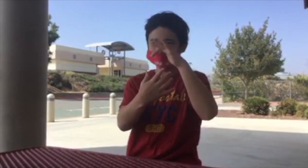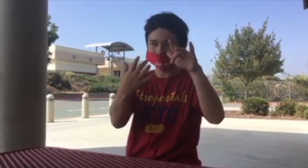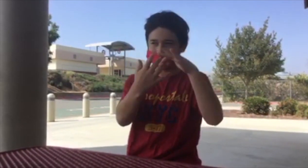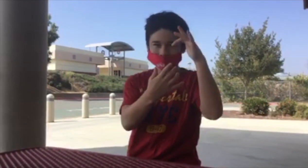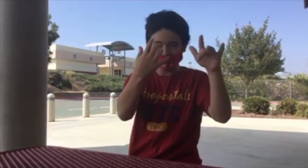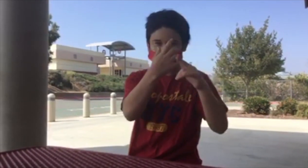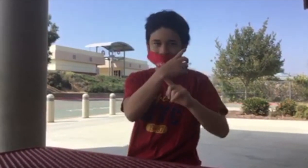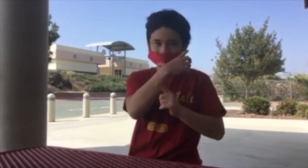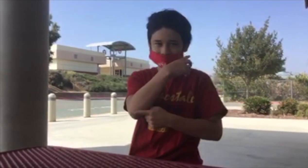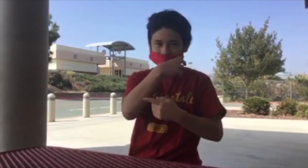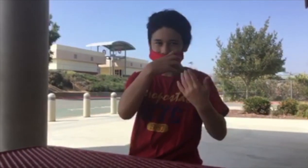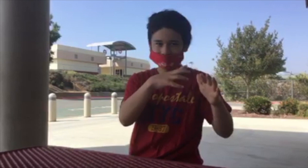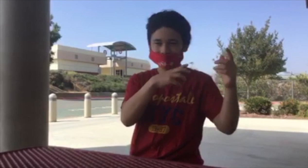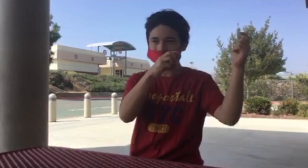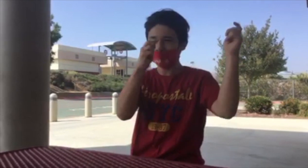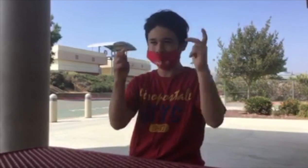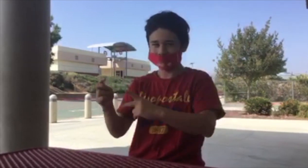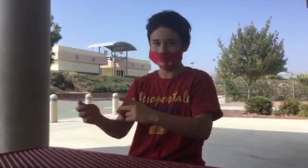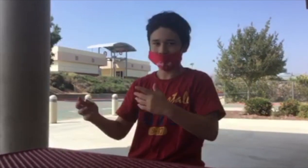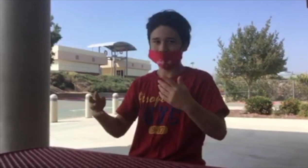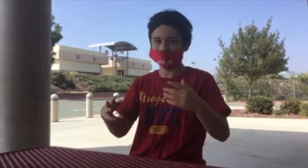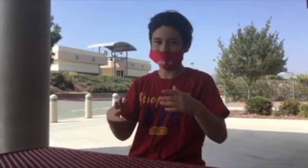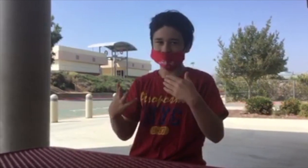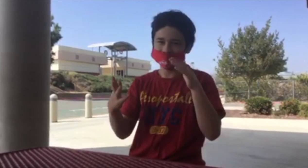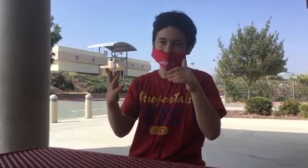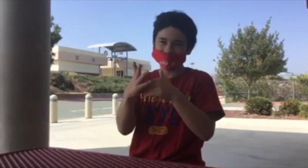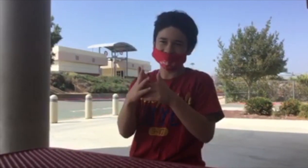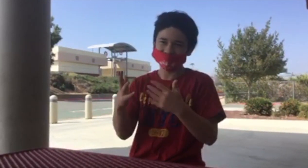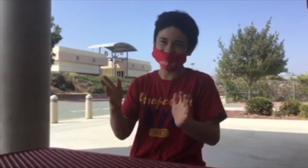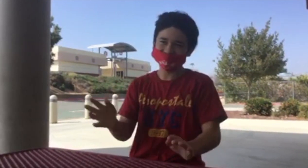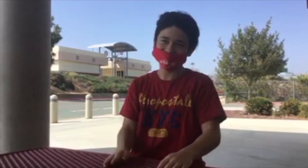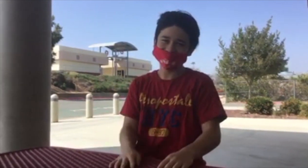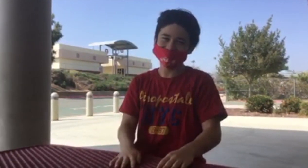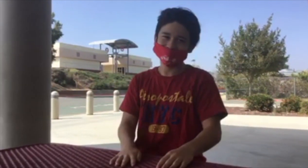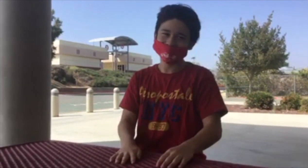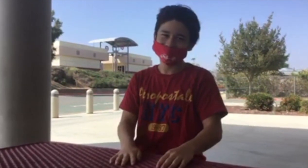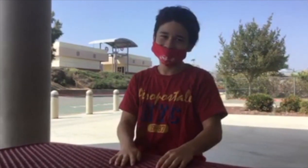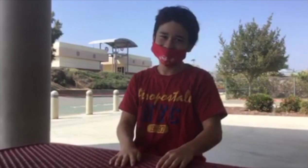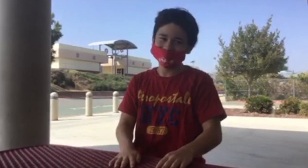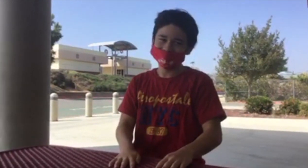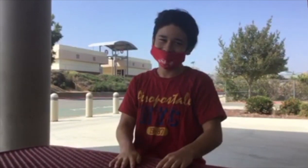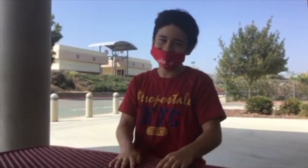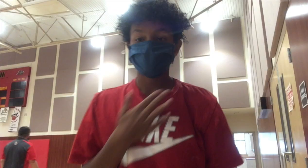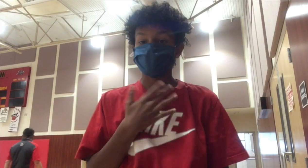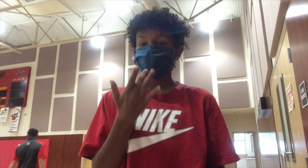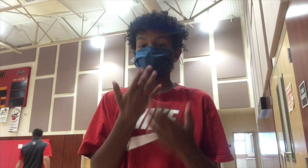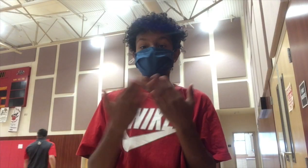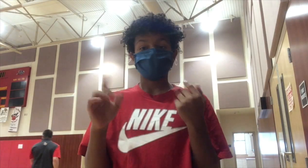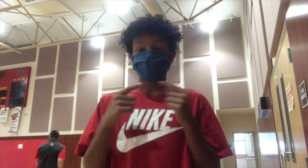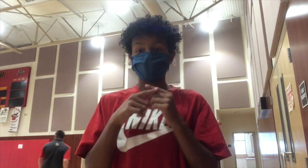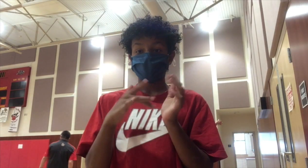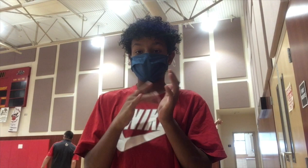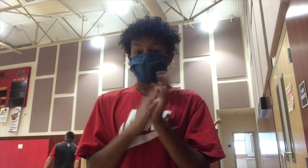Was doing the recycling and doing that trip and then coming back. And then being here middle school.